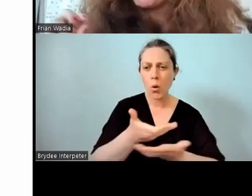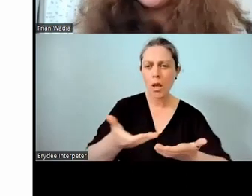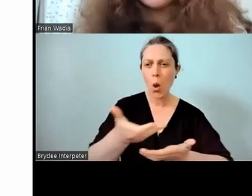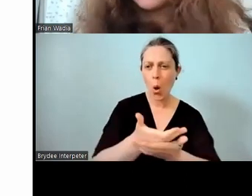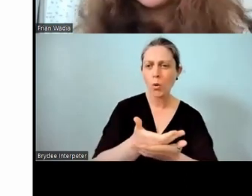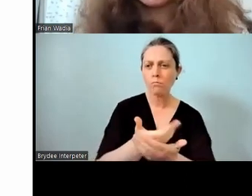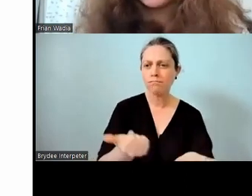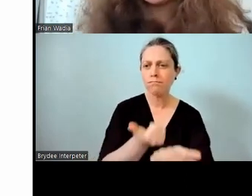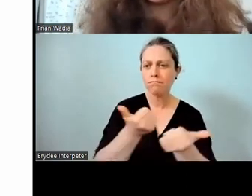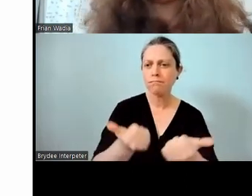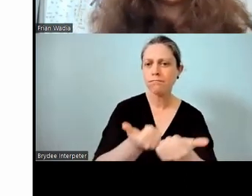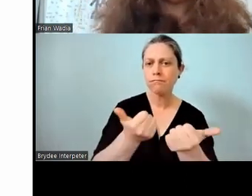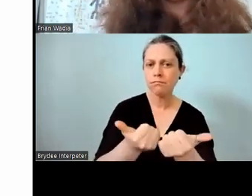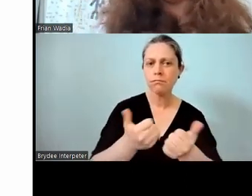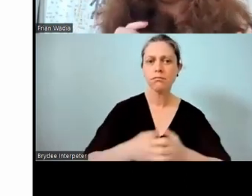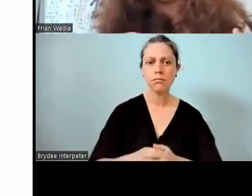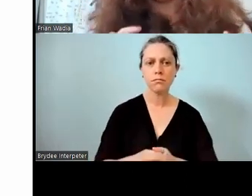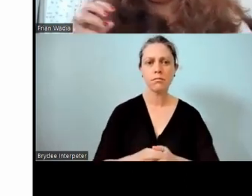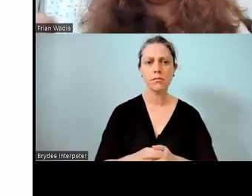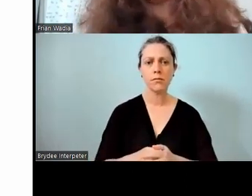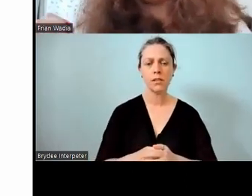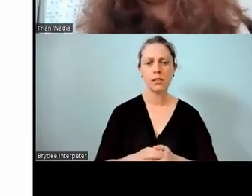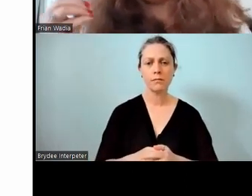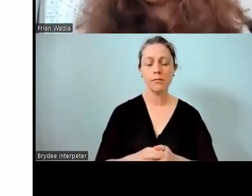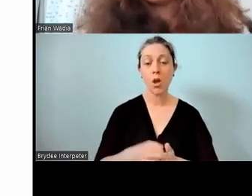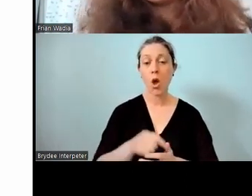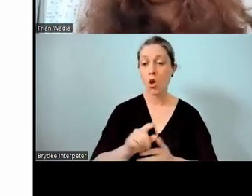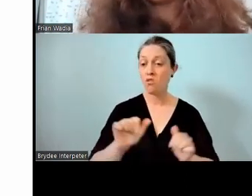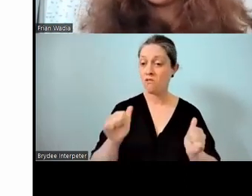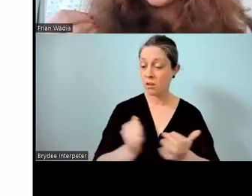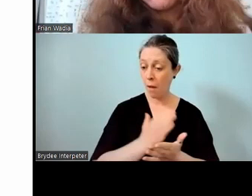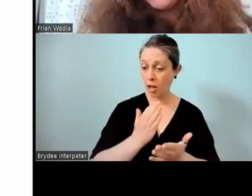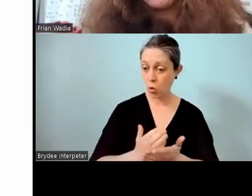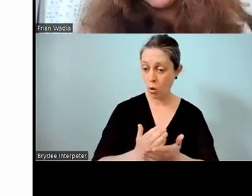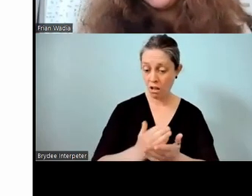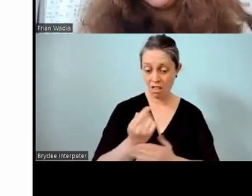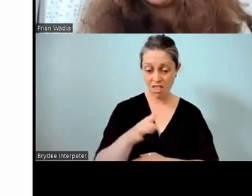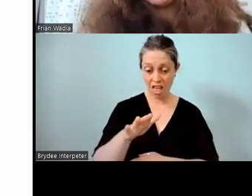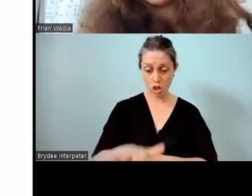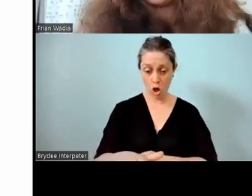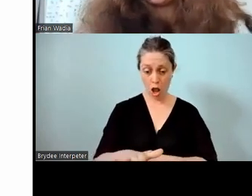minute little interactions, you know? Are you giving them space to speak what they need to say?